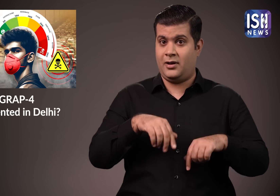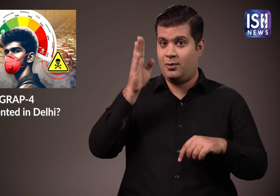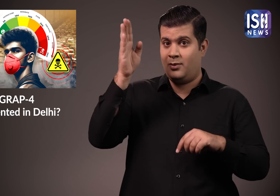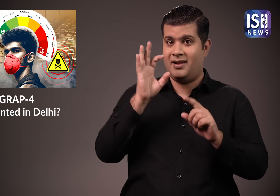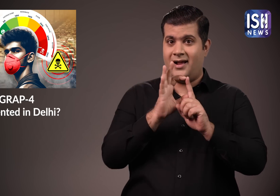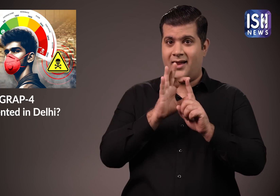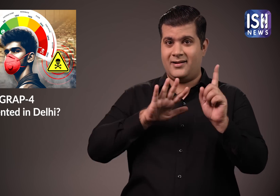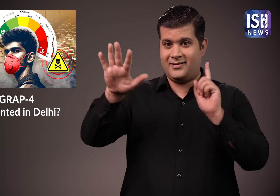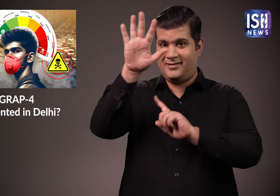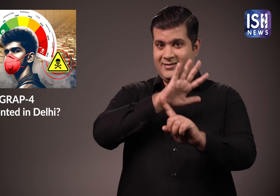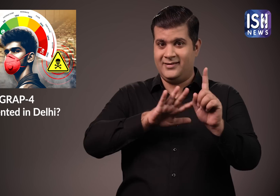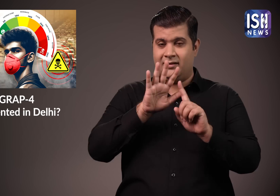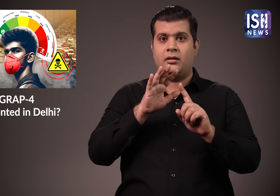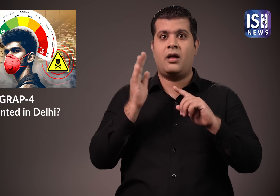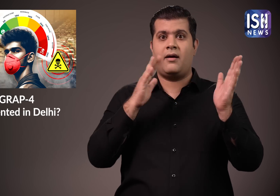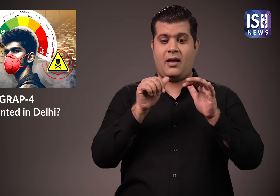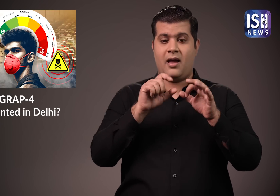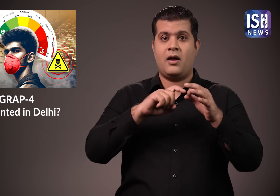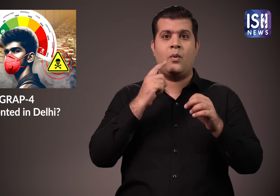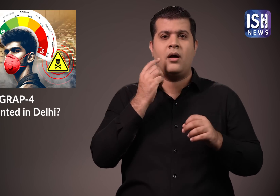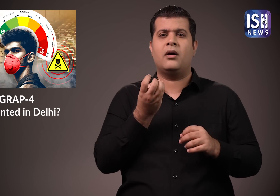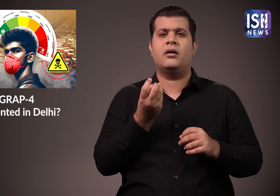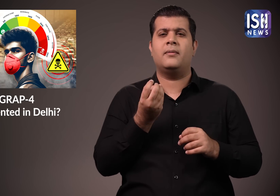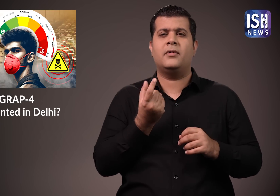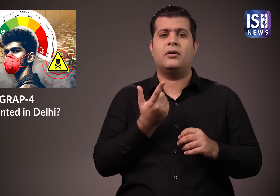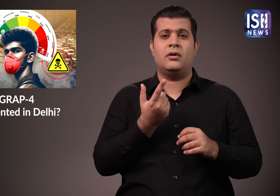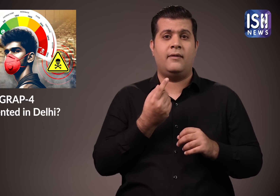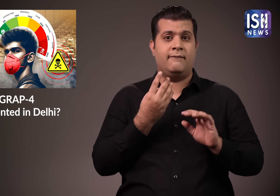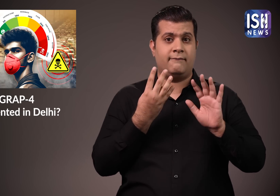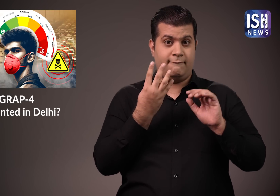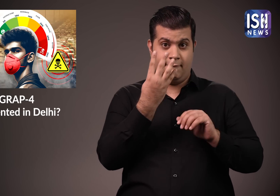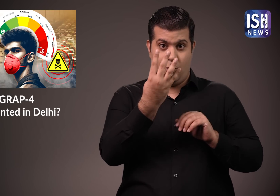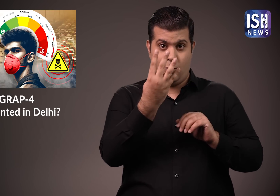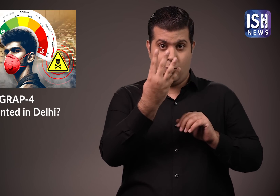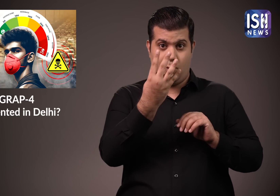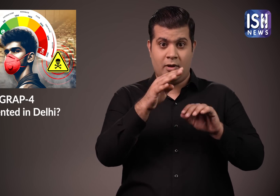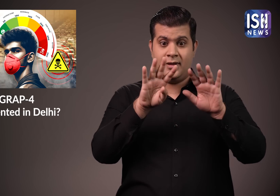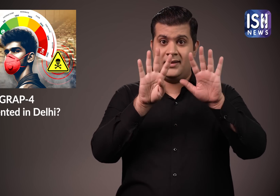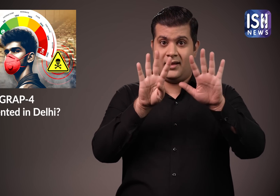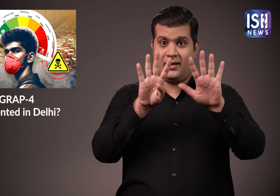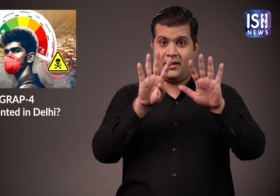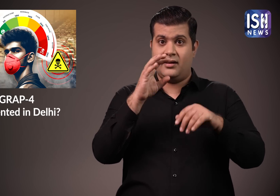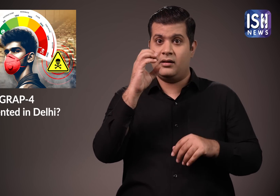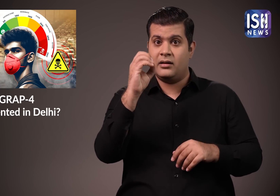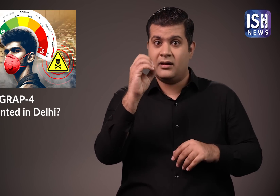Currently, Delhi's AQI is above 490.